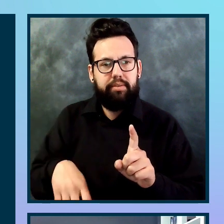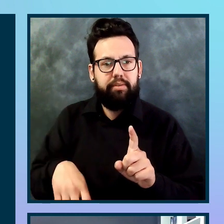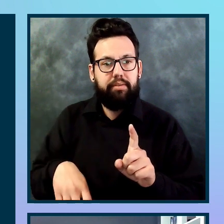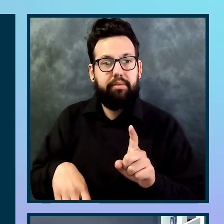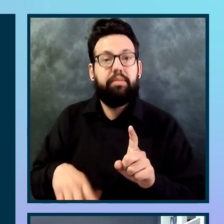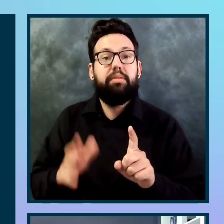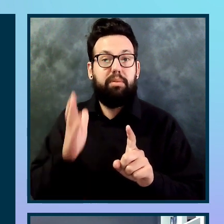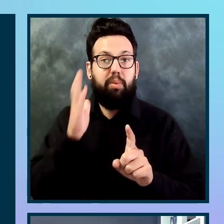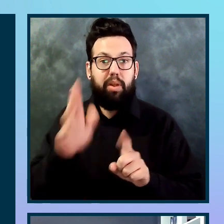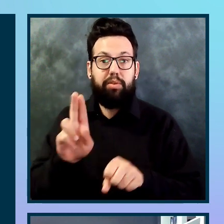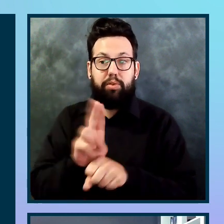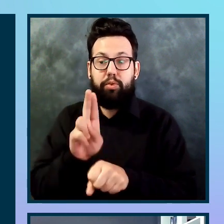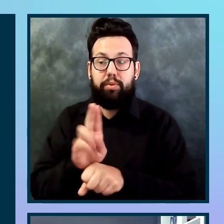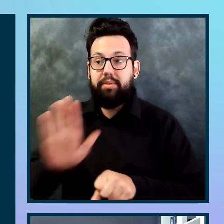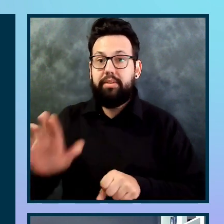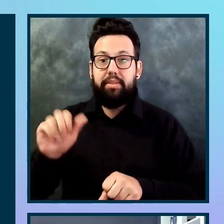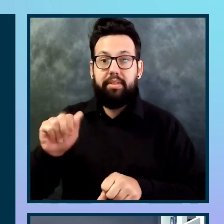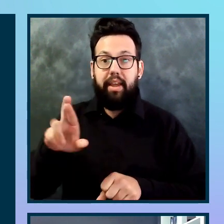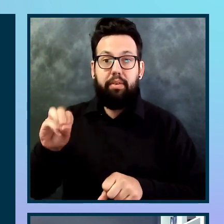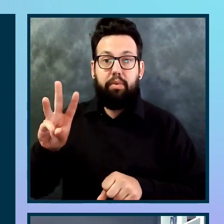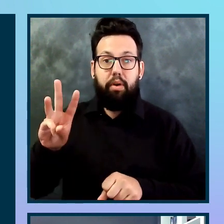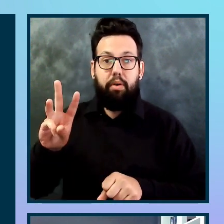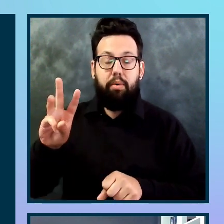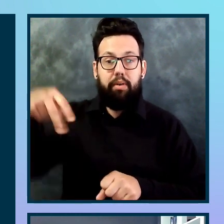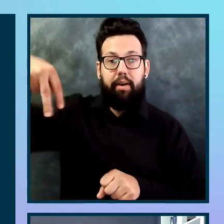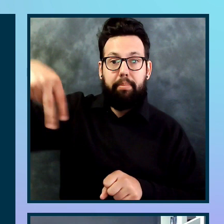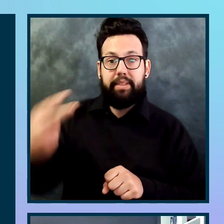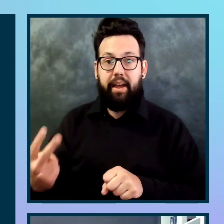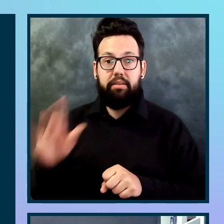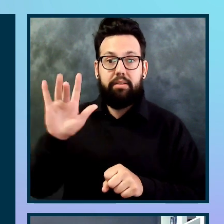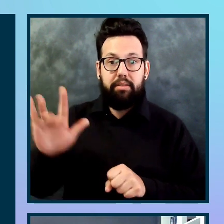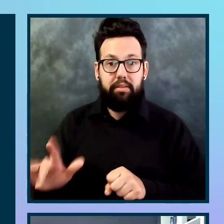You see my arrows, up and down arrows. Do I enter in that box using my tab?